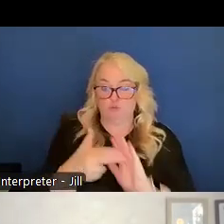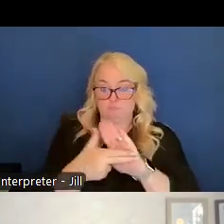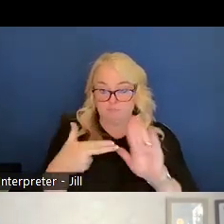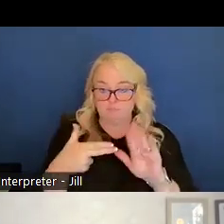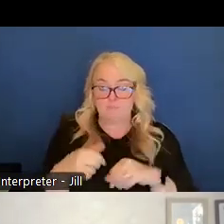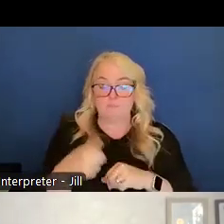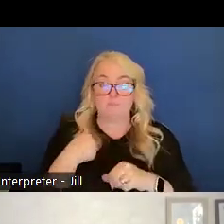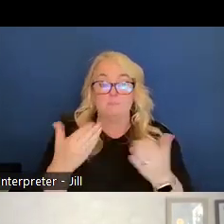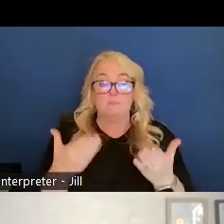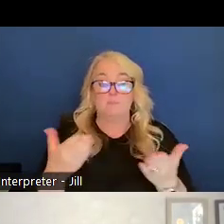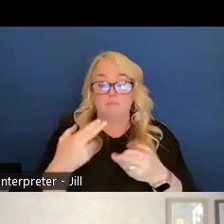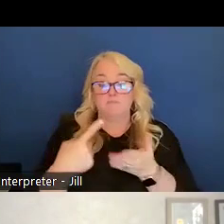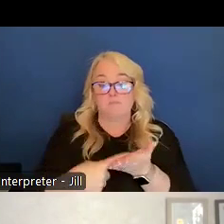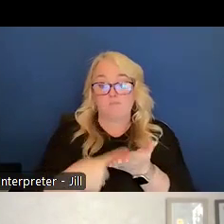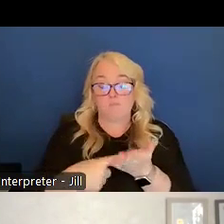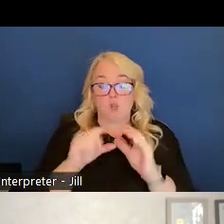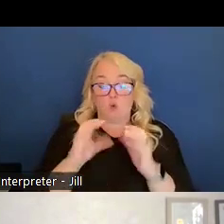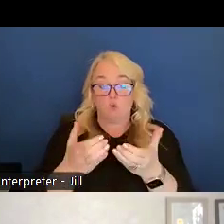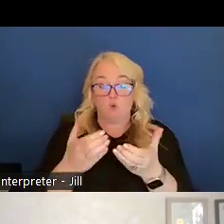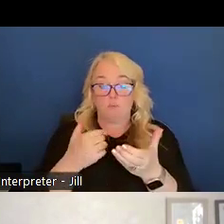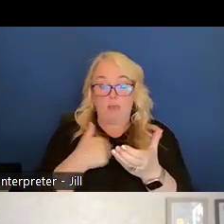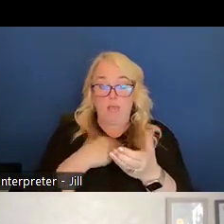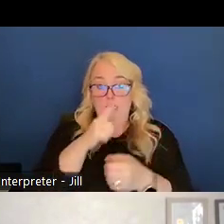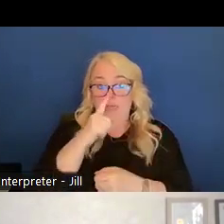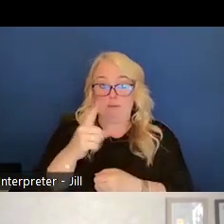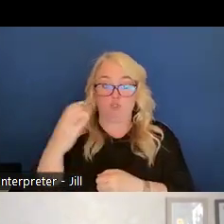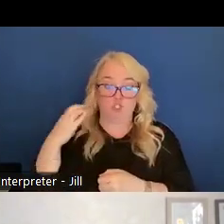talk about a group that I currently chair, which is called